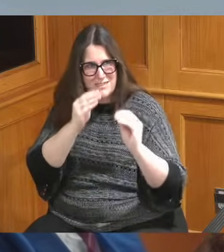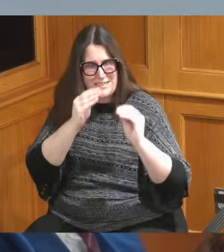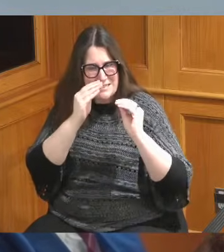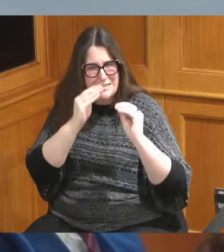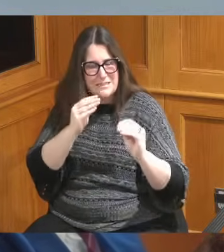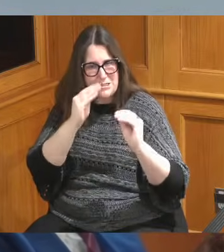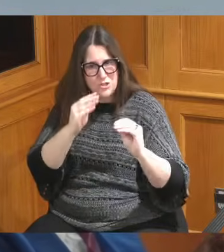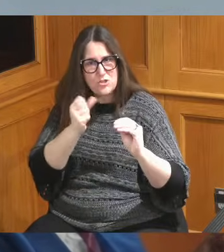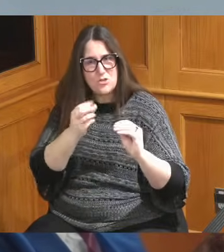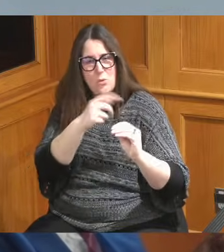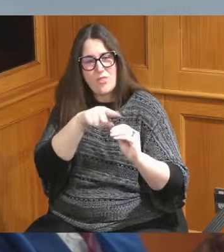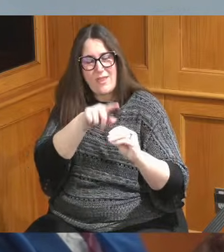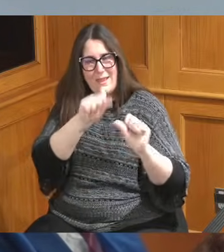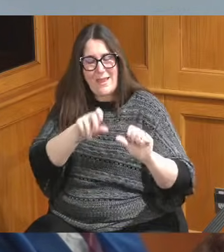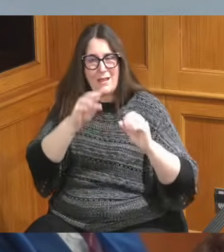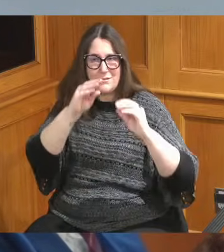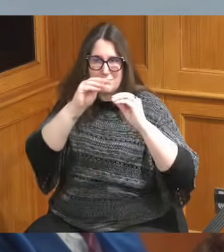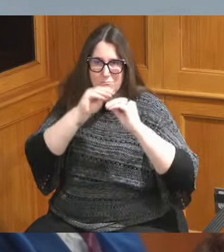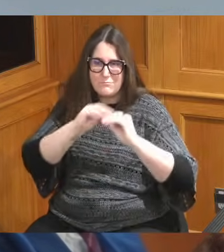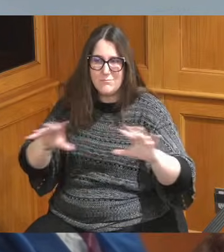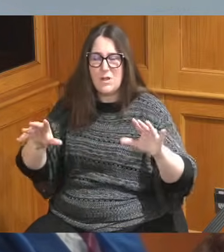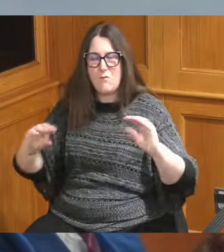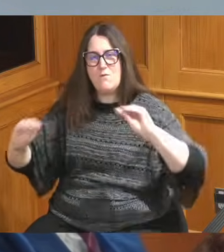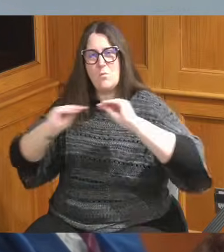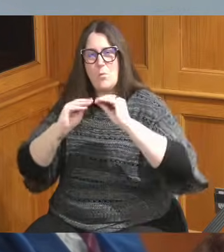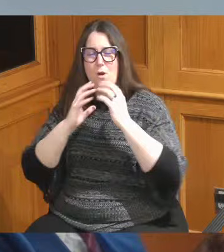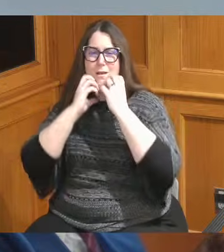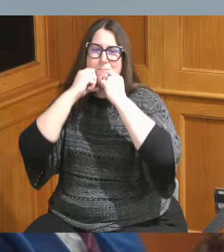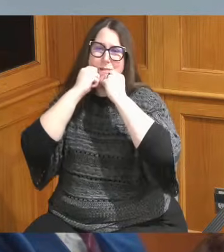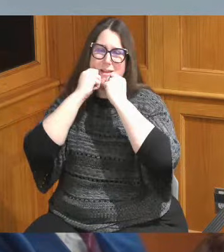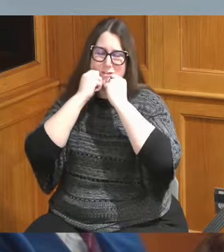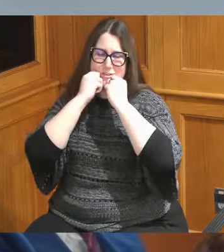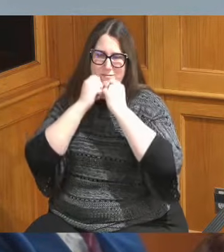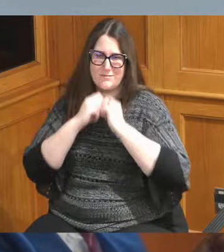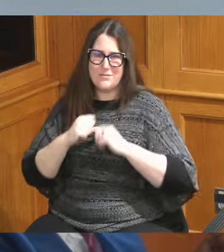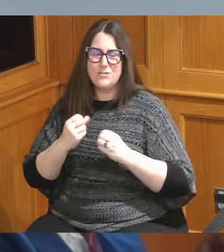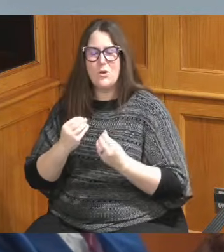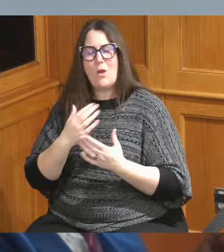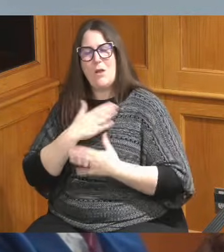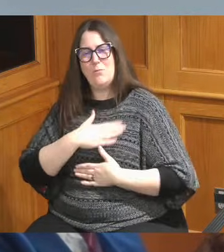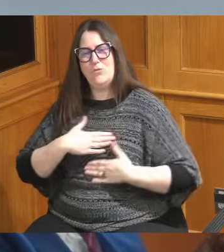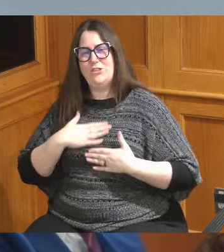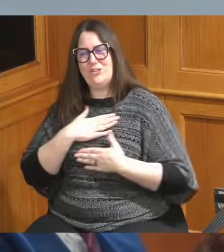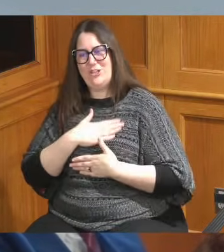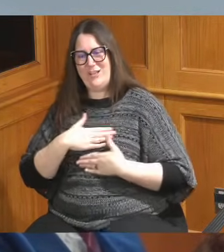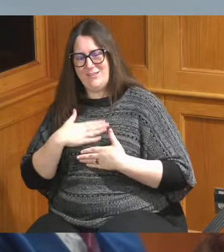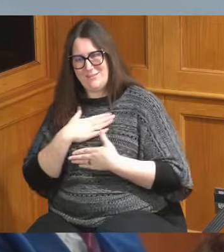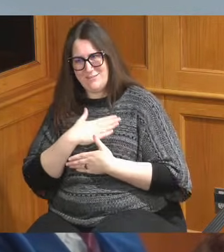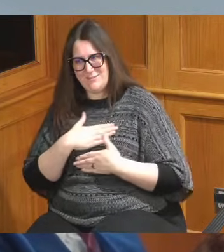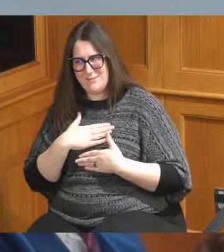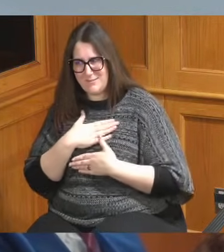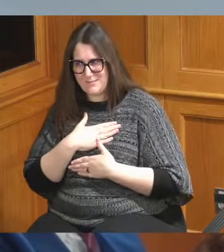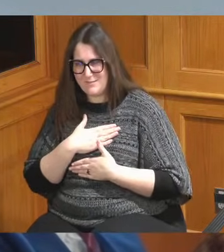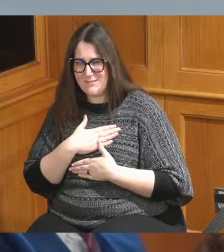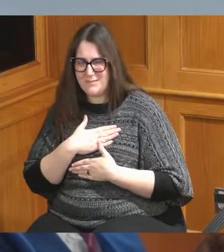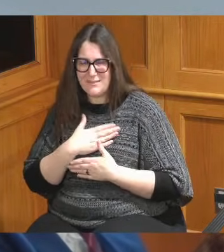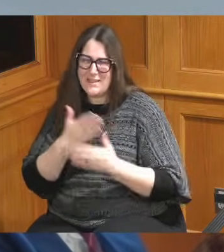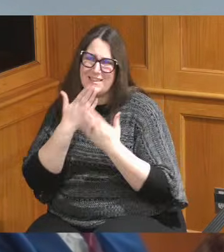be more compassionate in the field. So, I just appreciate you you really thanking the Fire